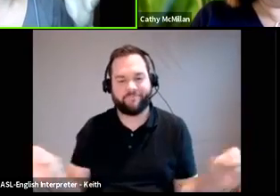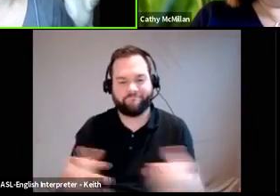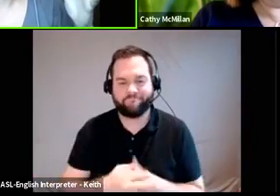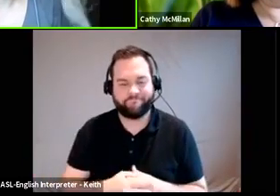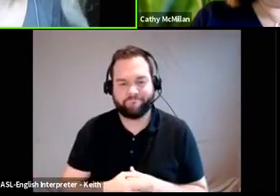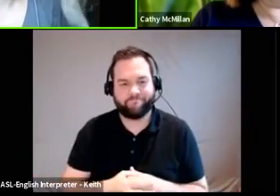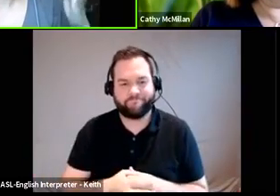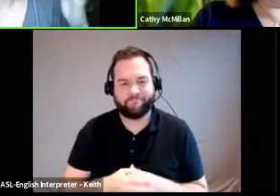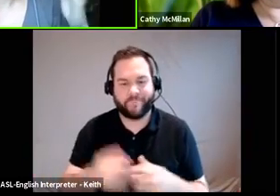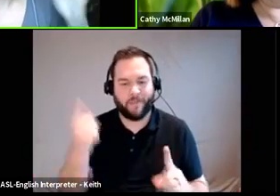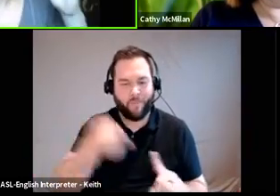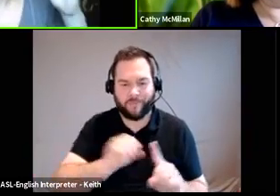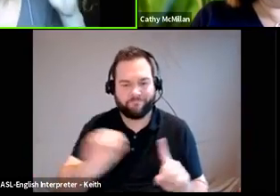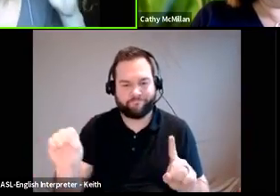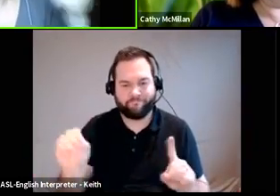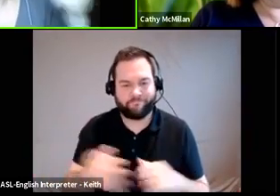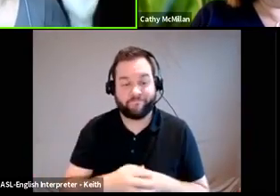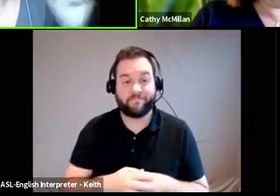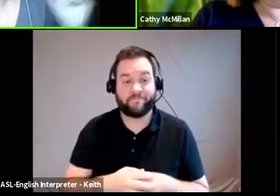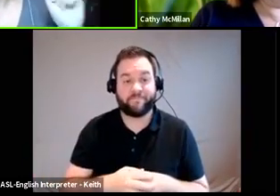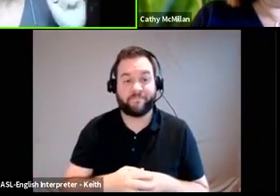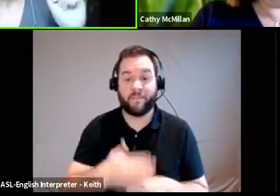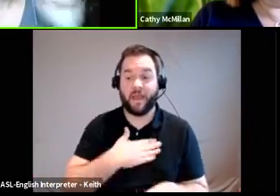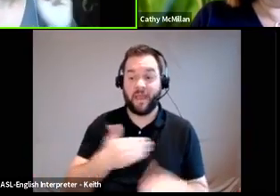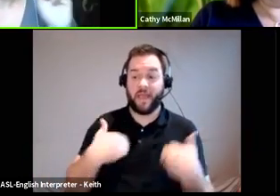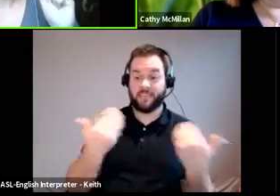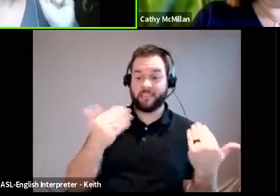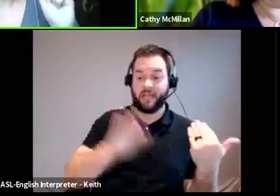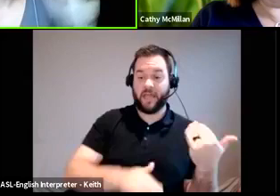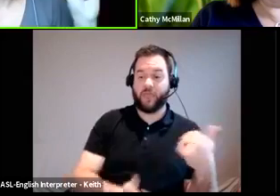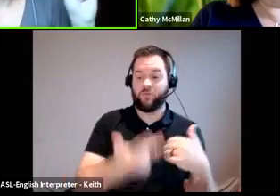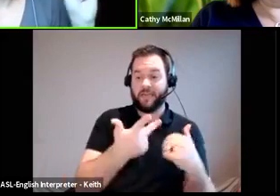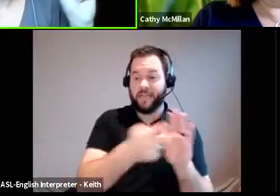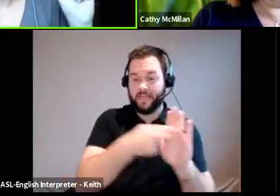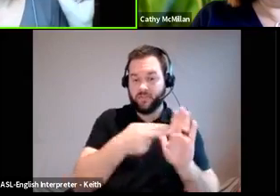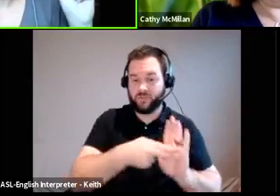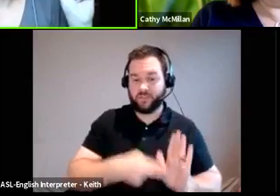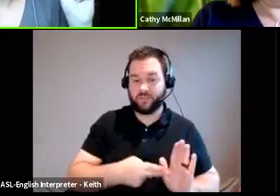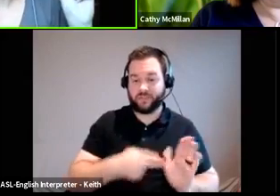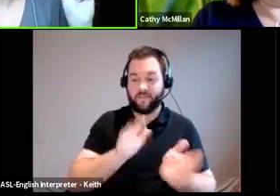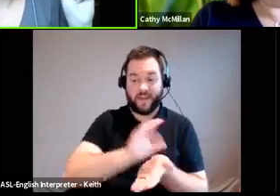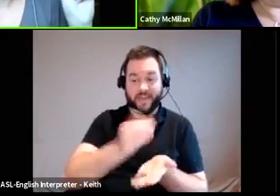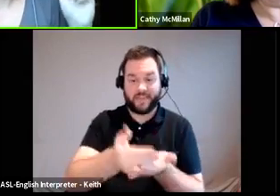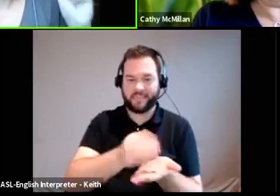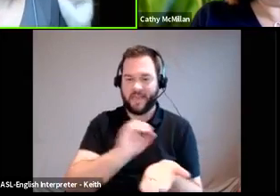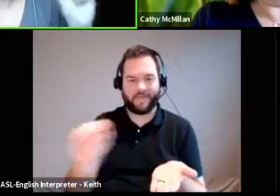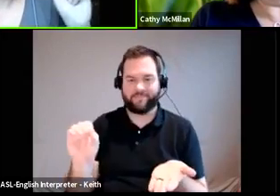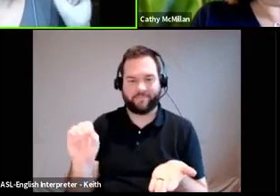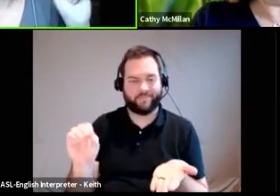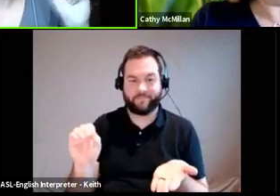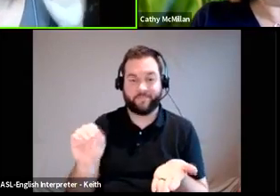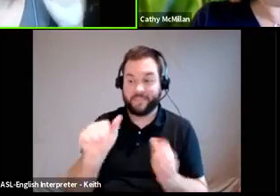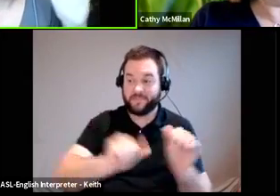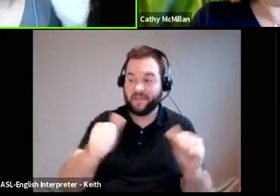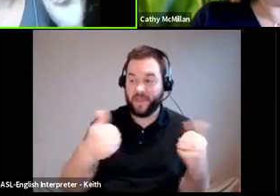it's not going to mean anything. Both of my kids like Both of my kids like my youngest three diagnoses. there There's no funding for There's no funding for him in